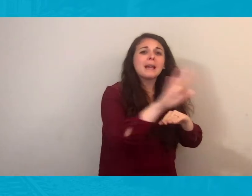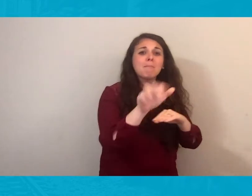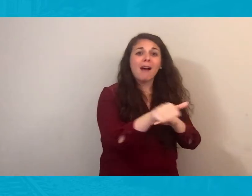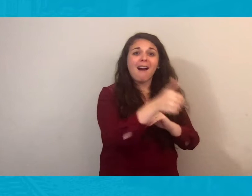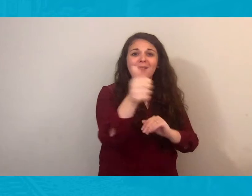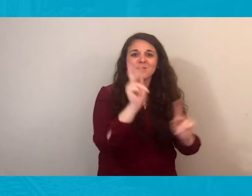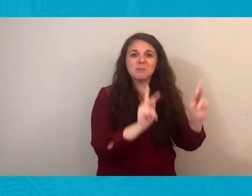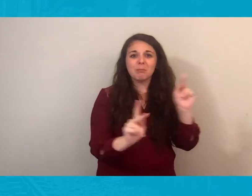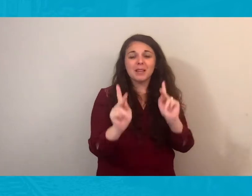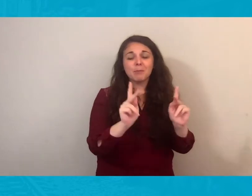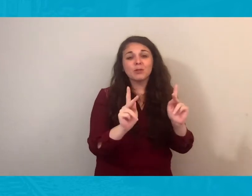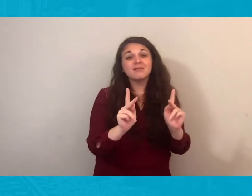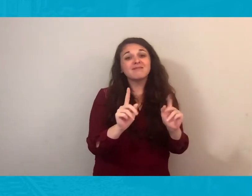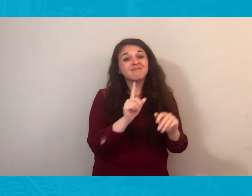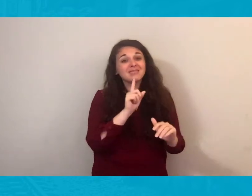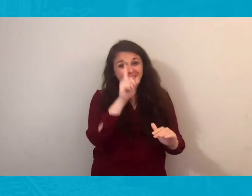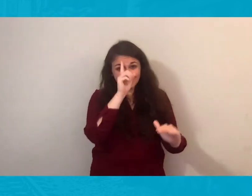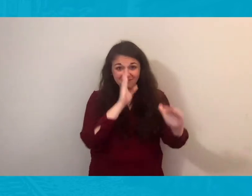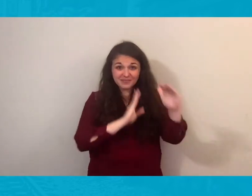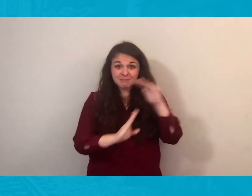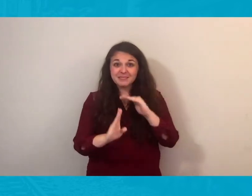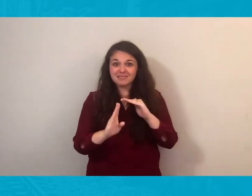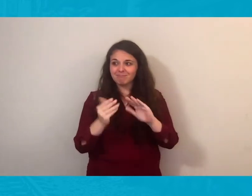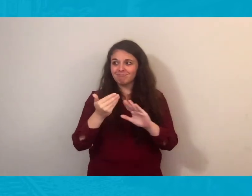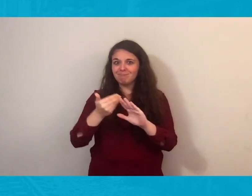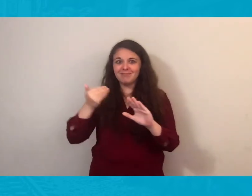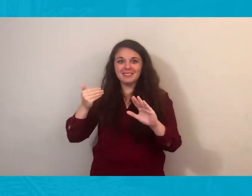is to live my life for the glory of God and to impact others.